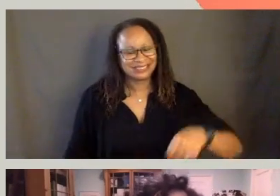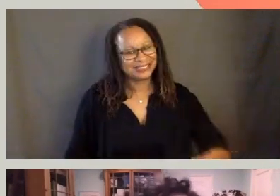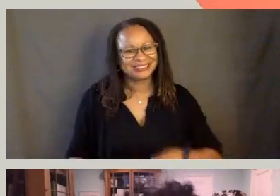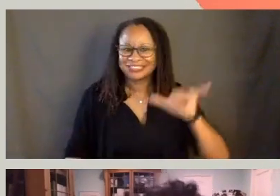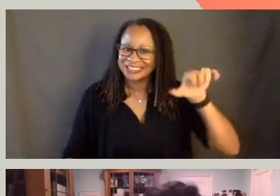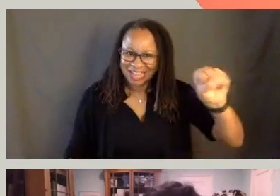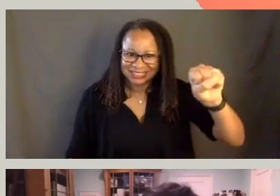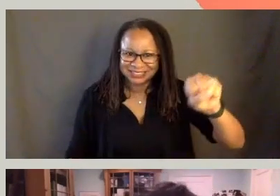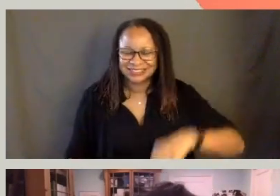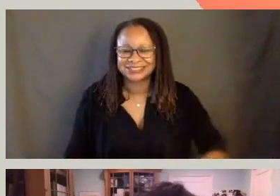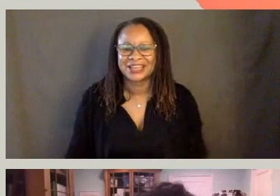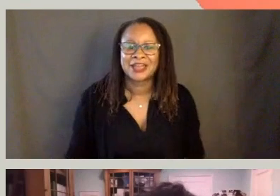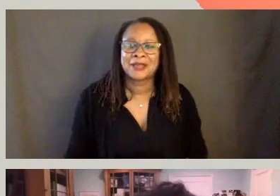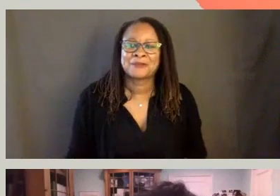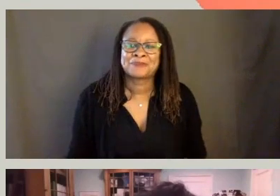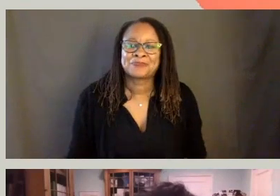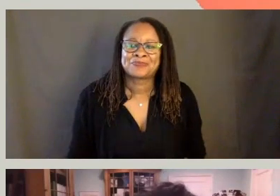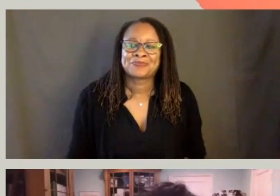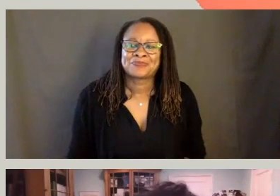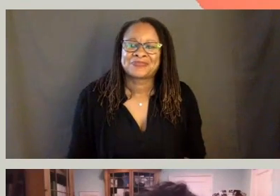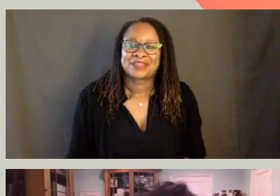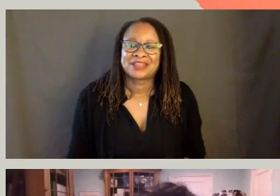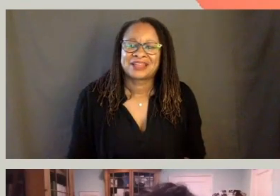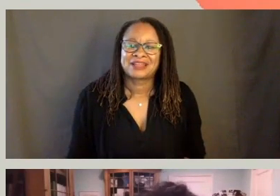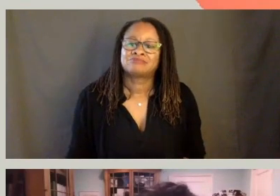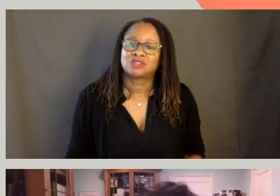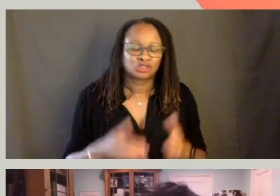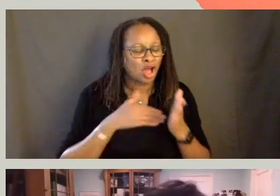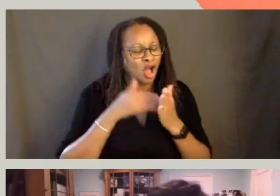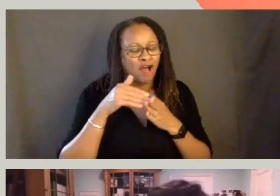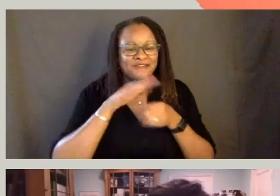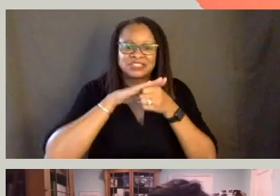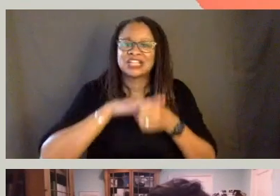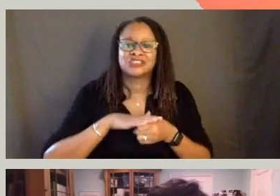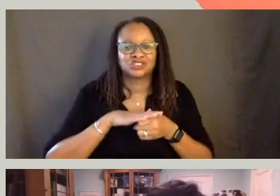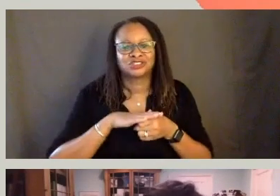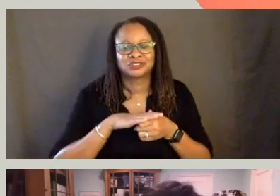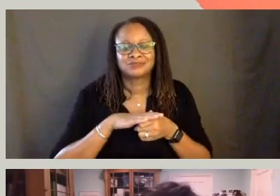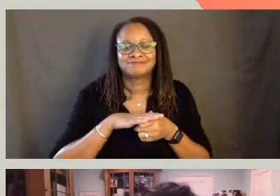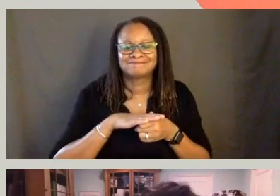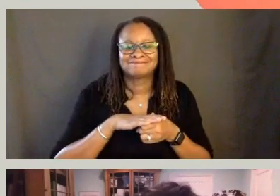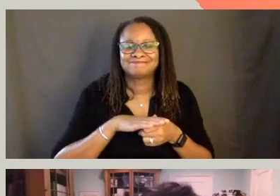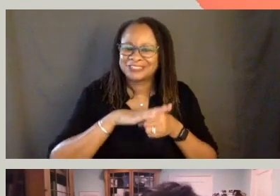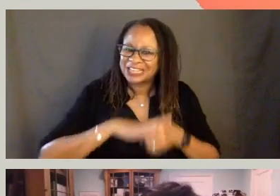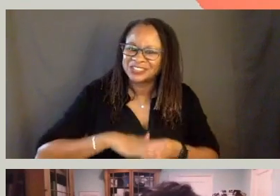Yes, but now there are often tensions continuing, even after the thing is done